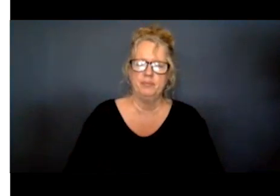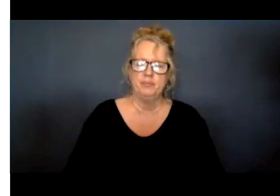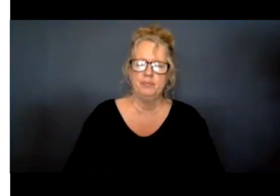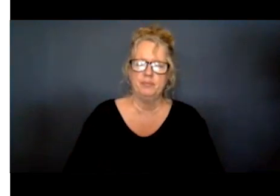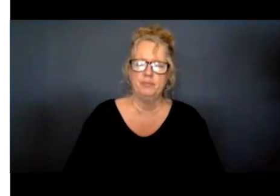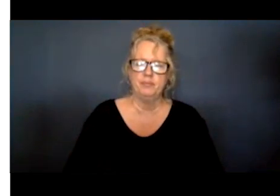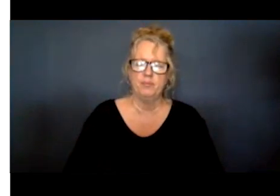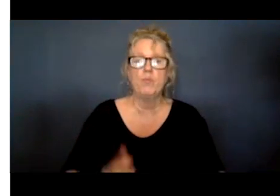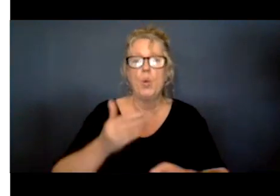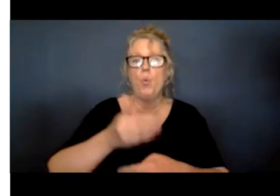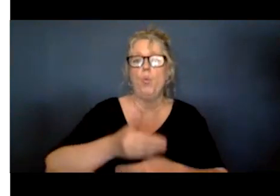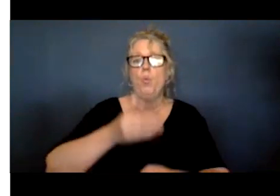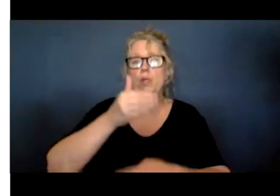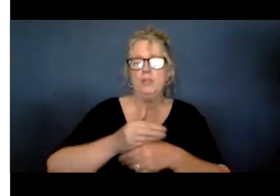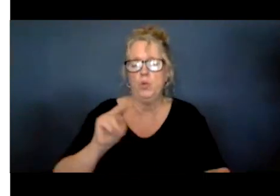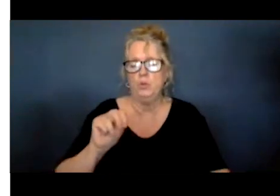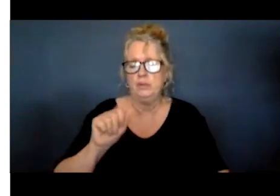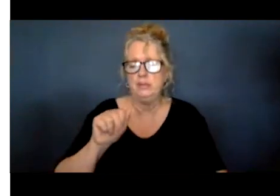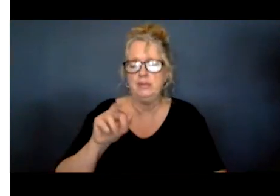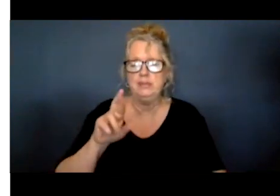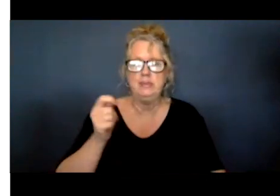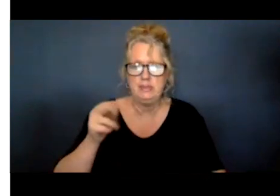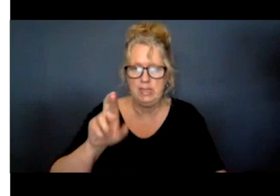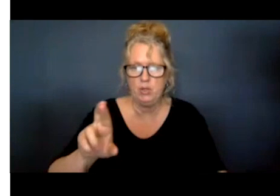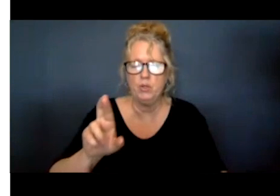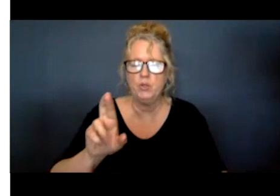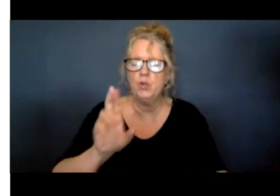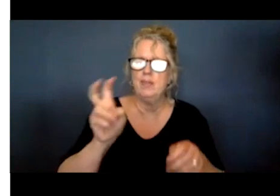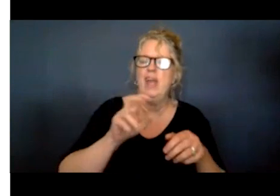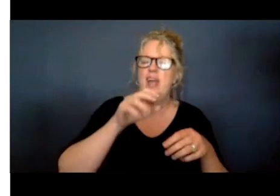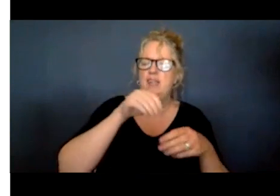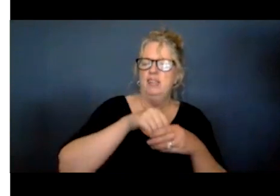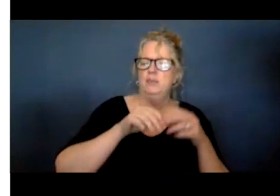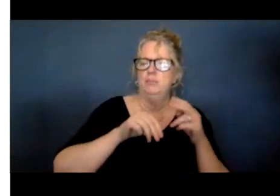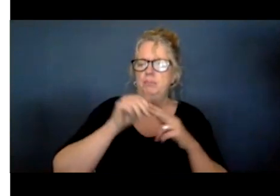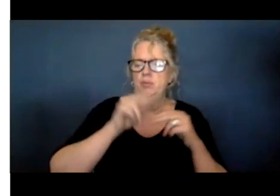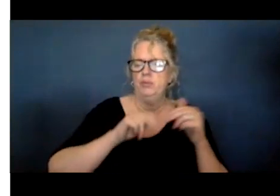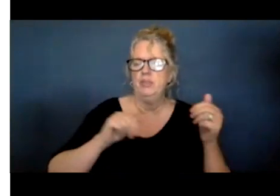Windows Narrator, Microsoft’s built-in screen reader, offers natural voices,